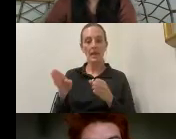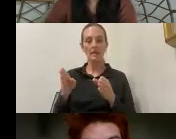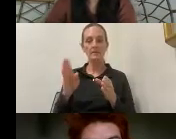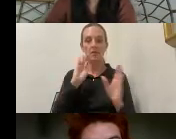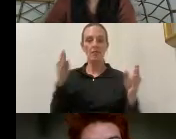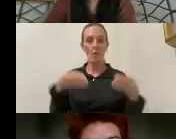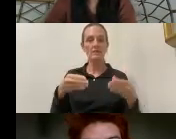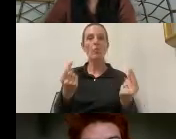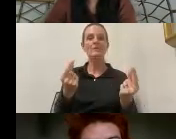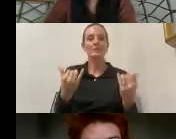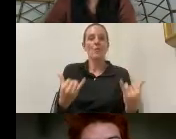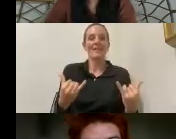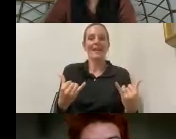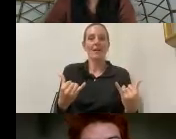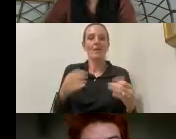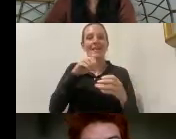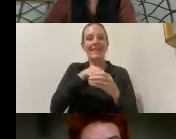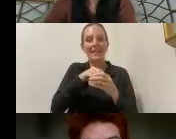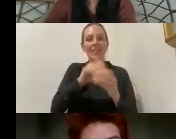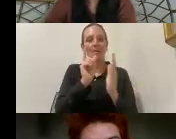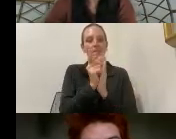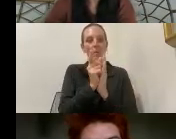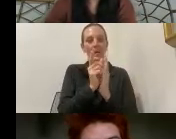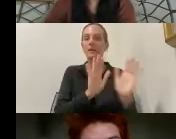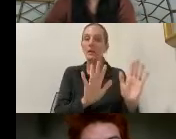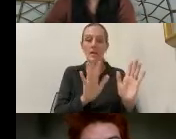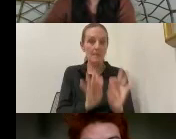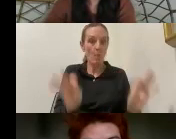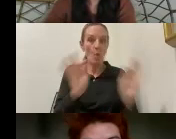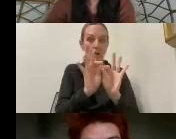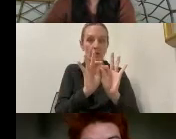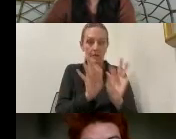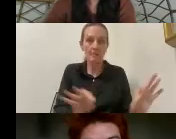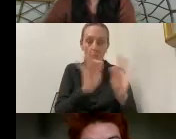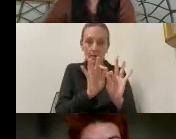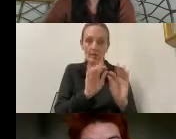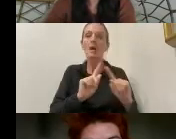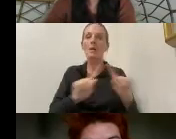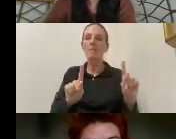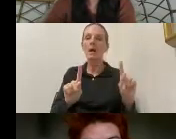Physical things, housing, all very important things, but we can't forget about the aftercare